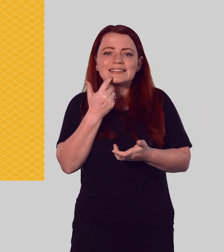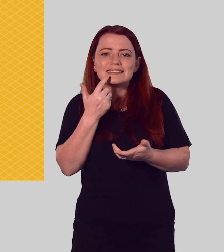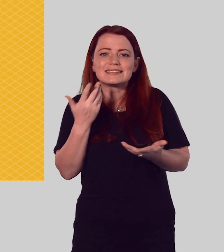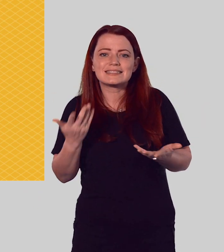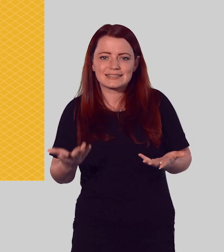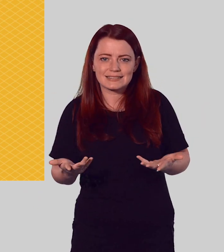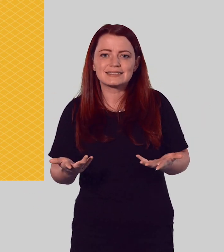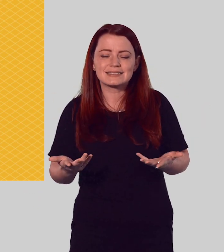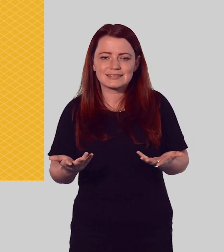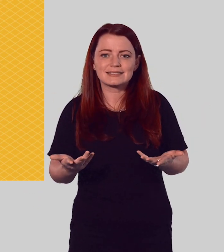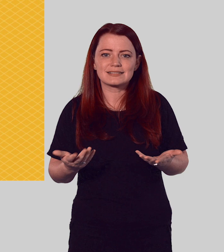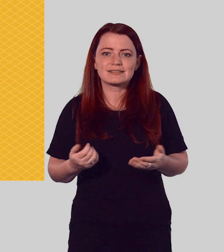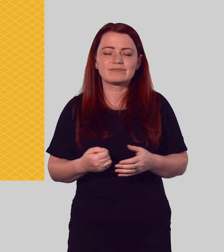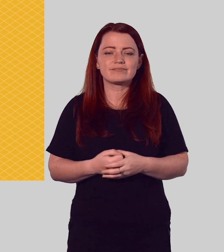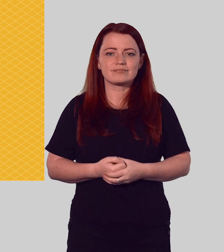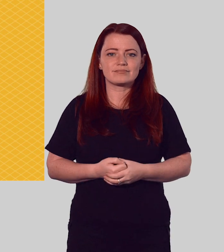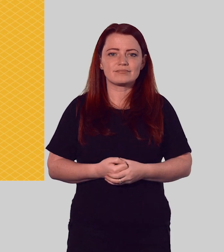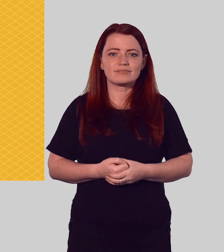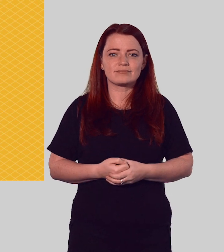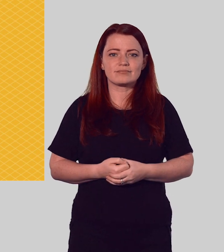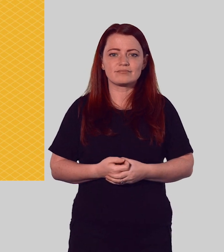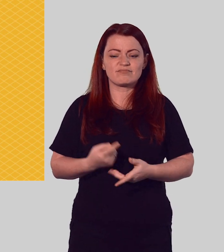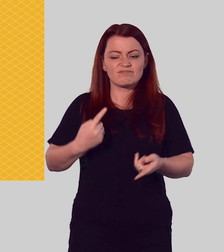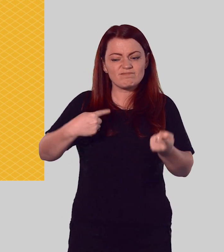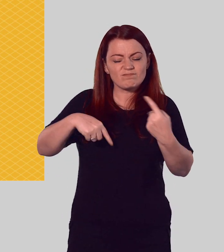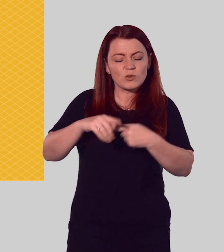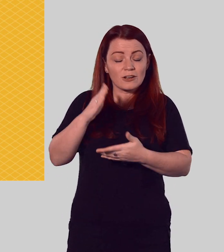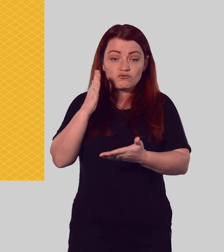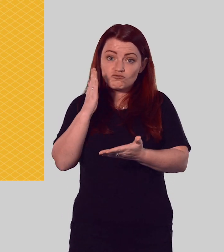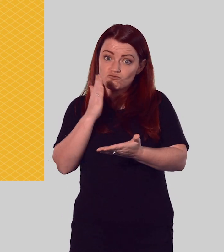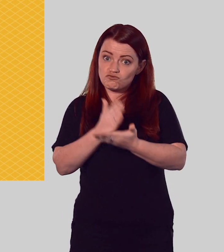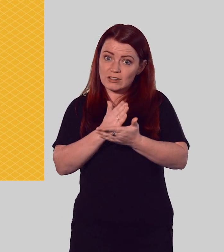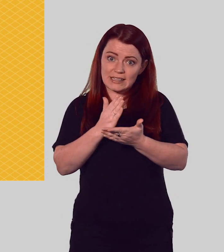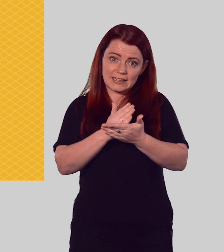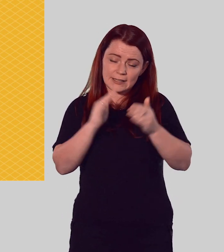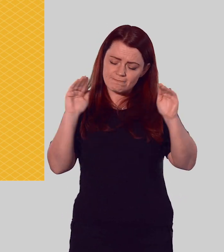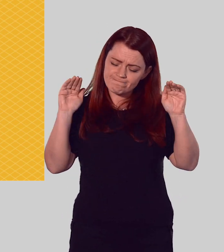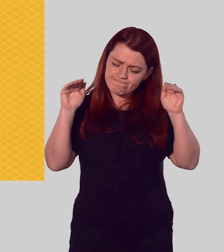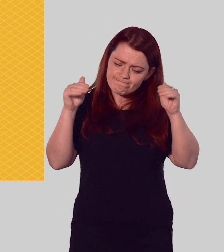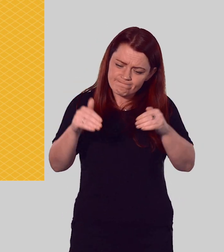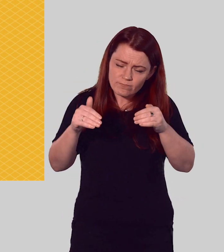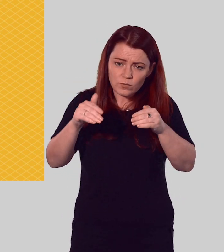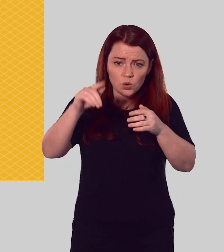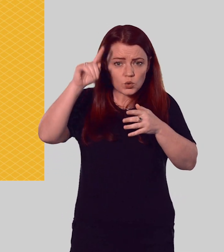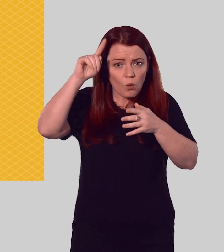so we are really honing into all of the senses